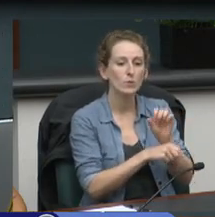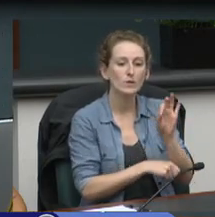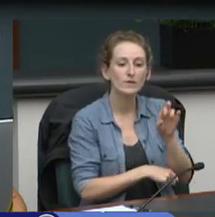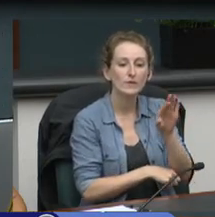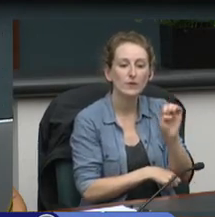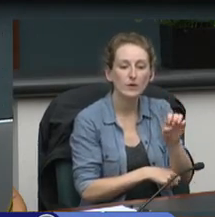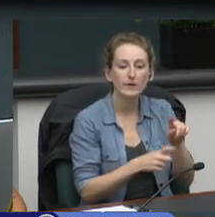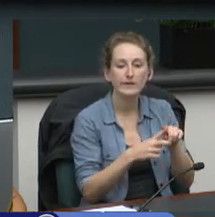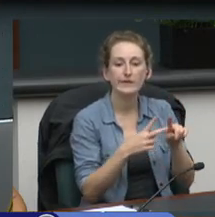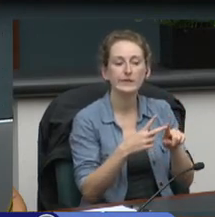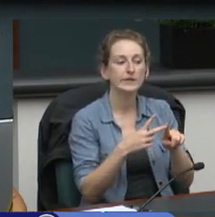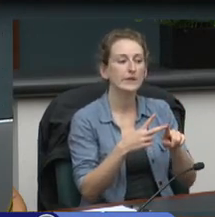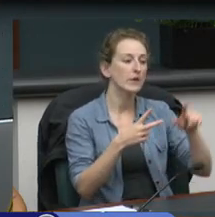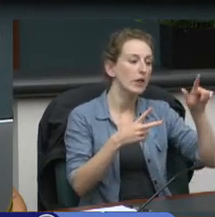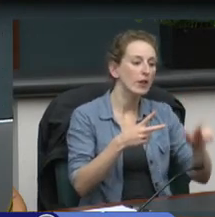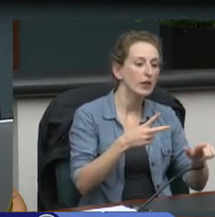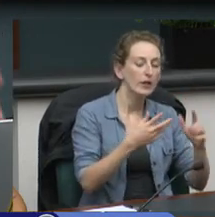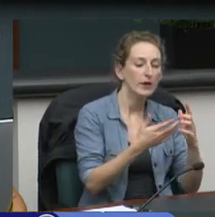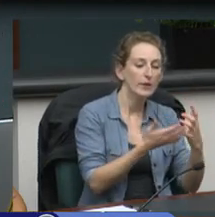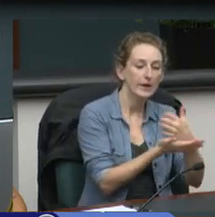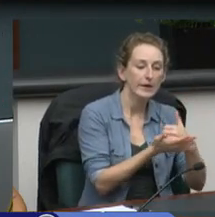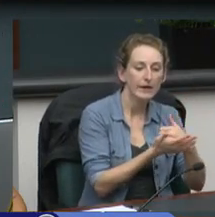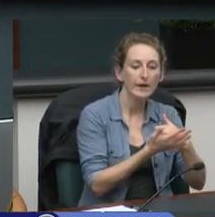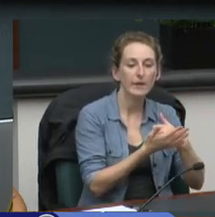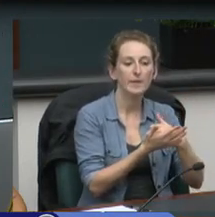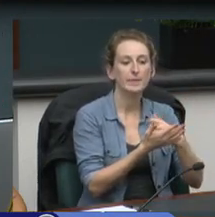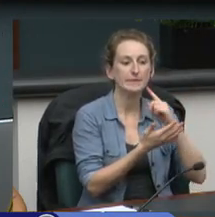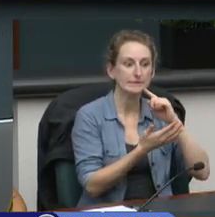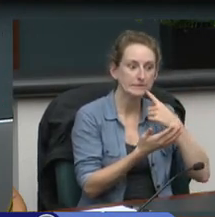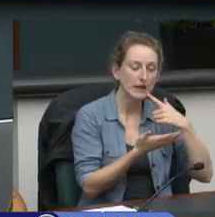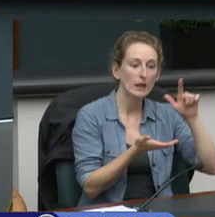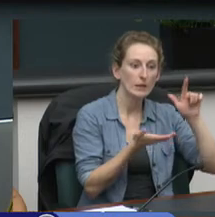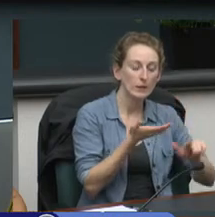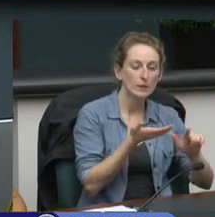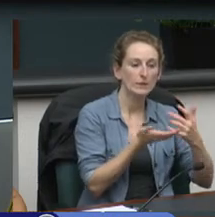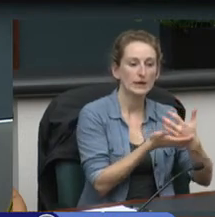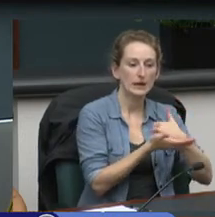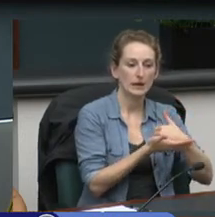terms are we should get them all in with a document this thick with this being